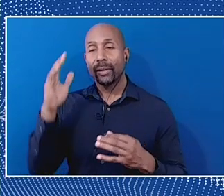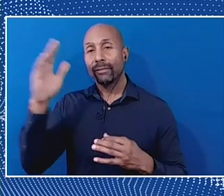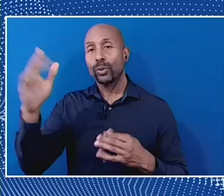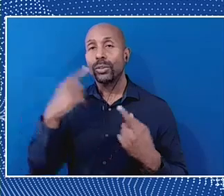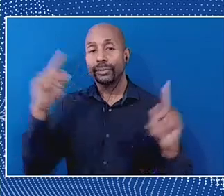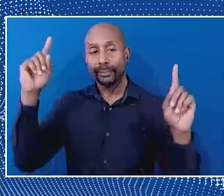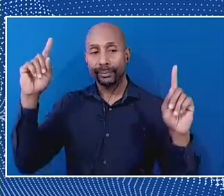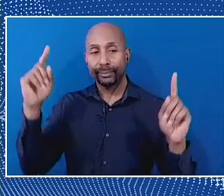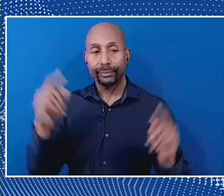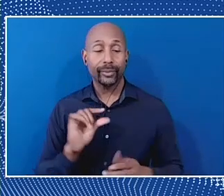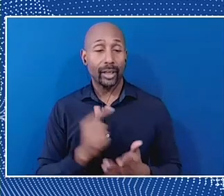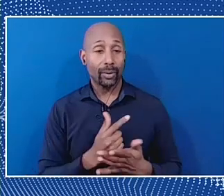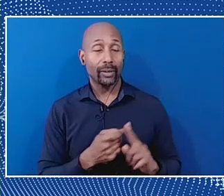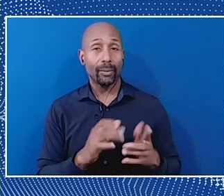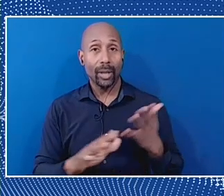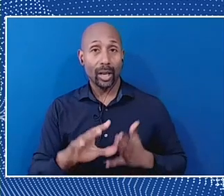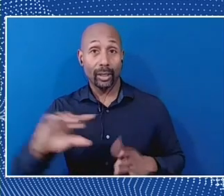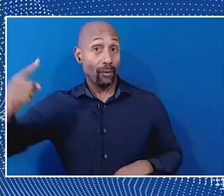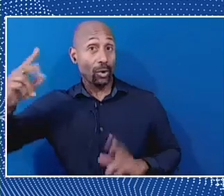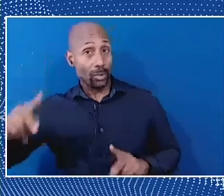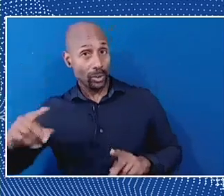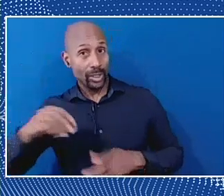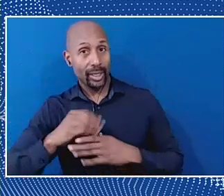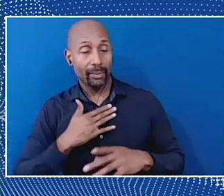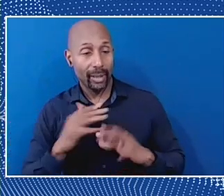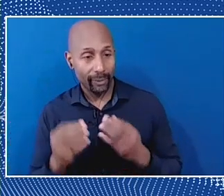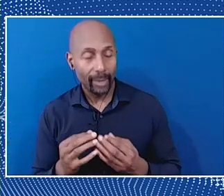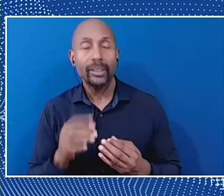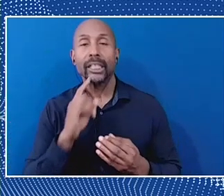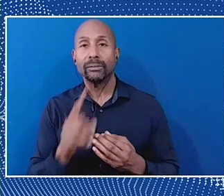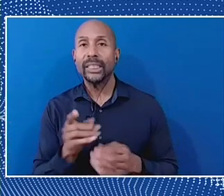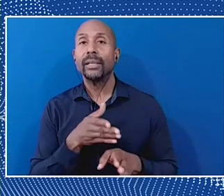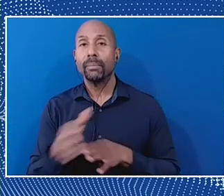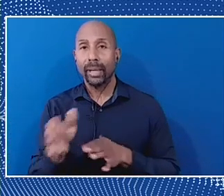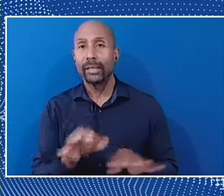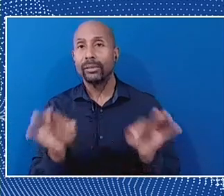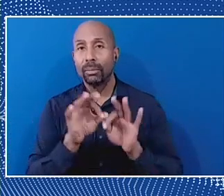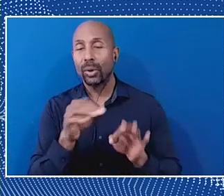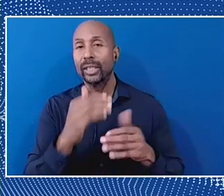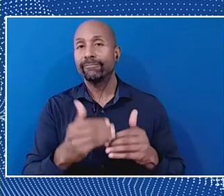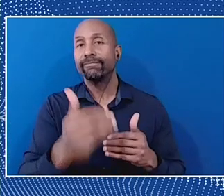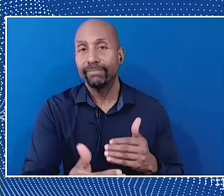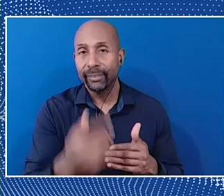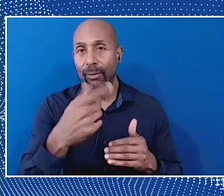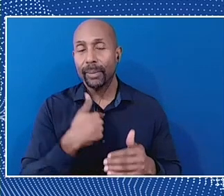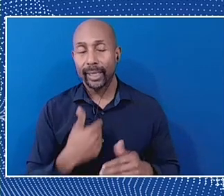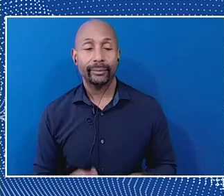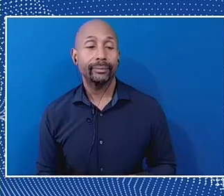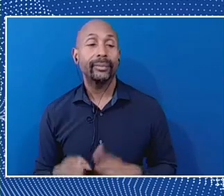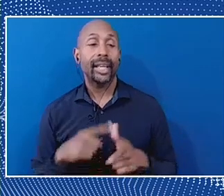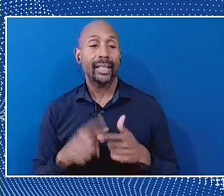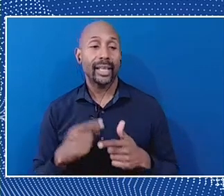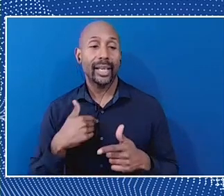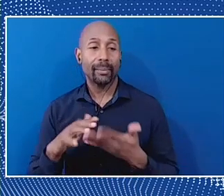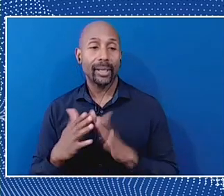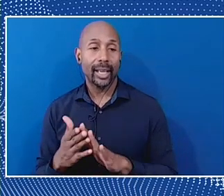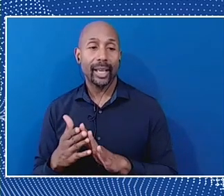in my family was a significant milestone for me. This is followed by me becoming the family's first lawyer as my aunt